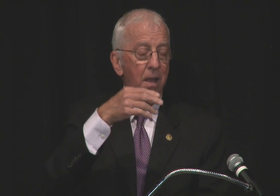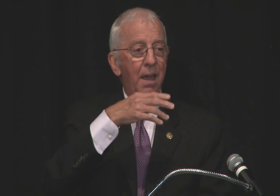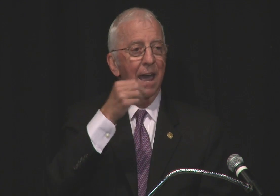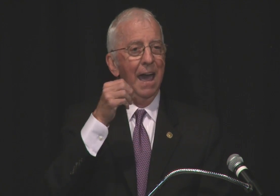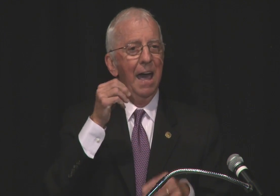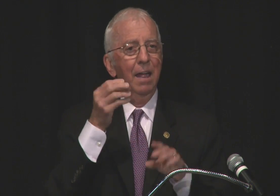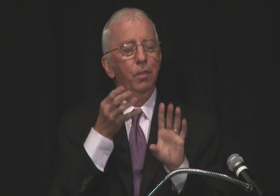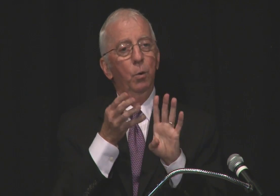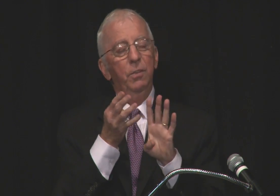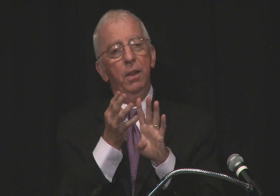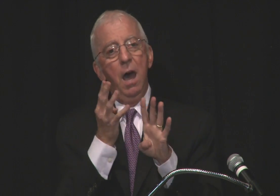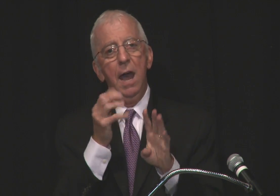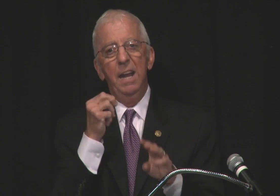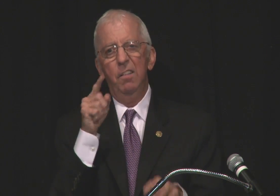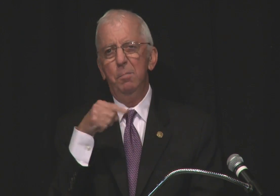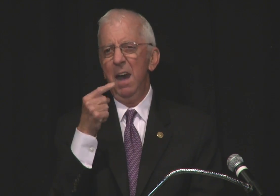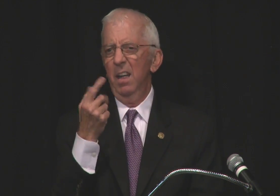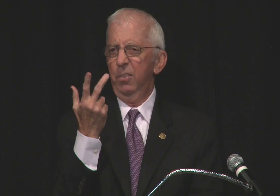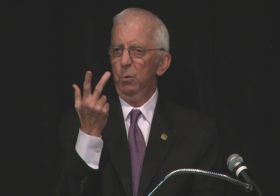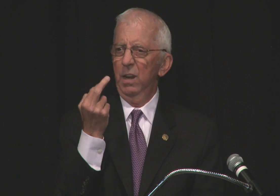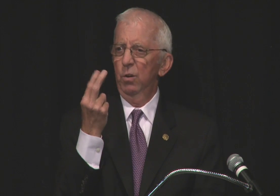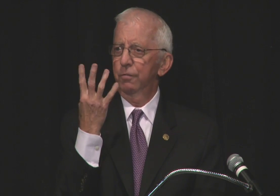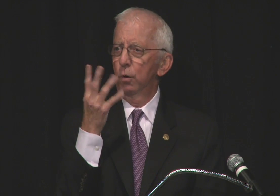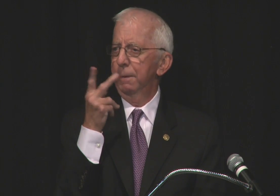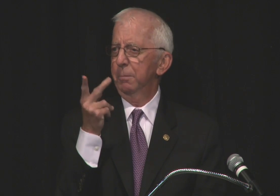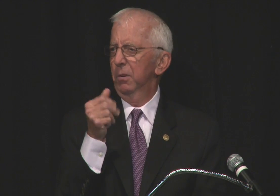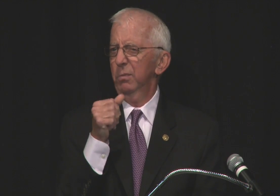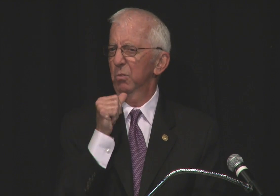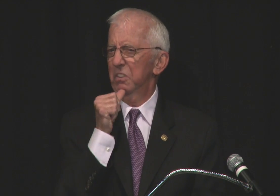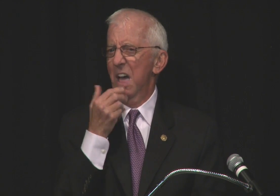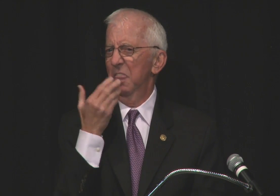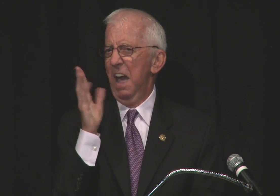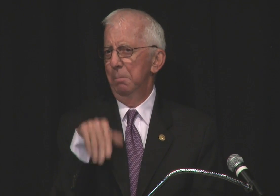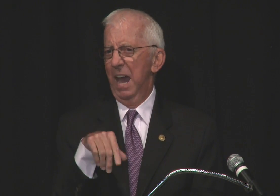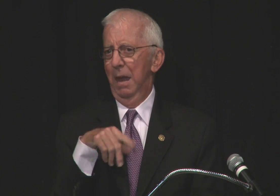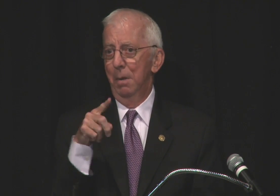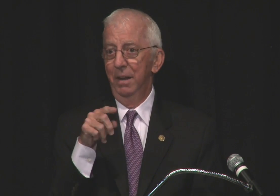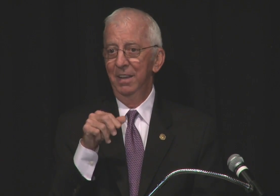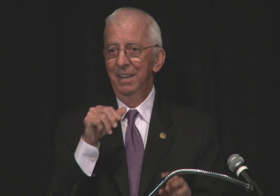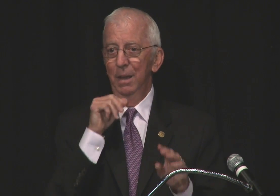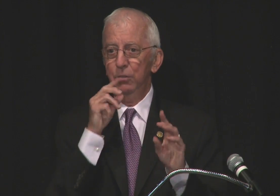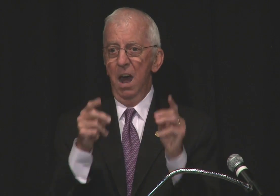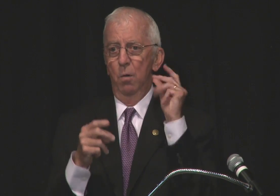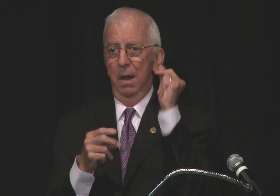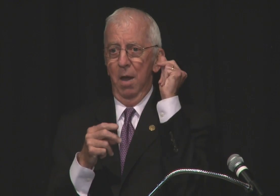And there was a line of about three or four people, it was not that bad. But it was not right away,